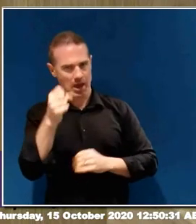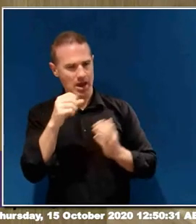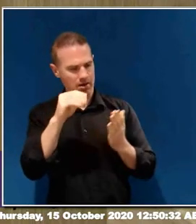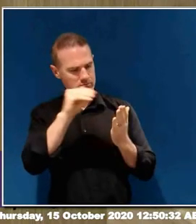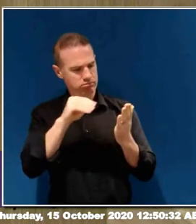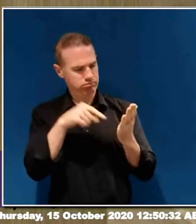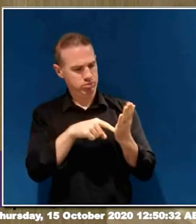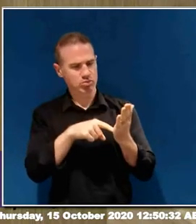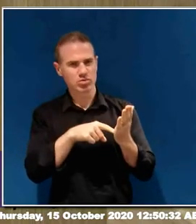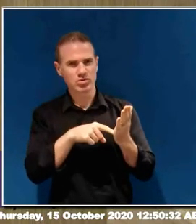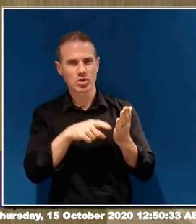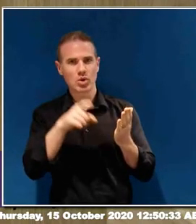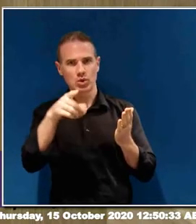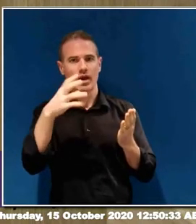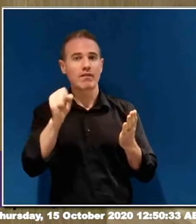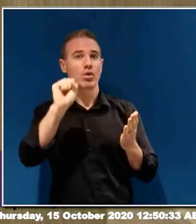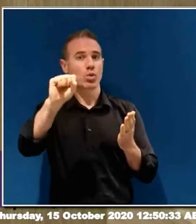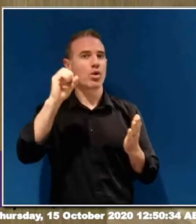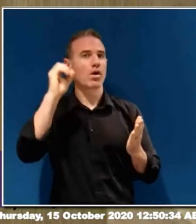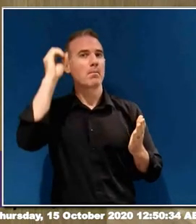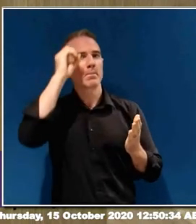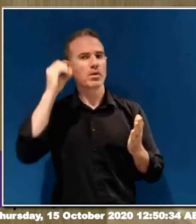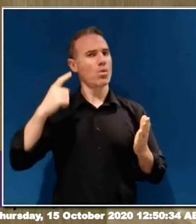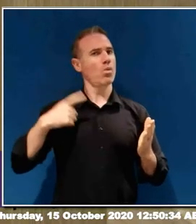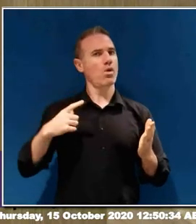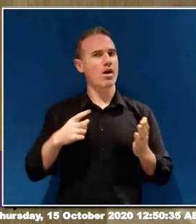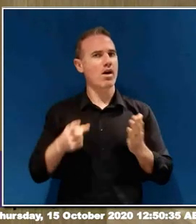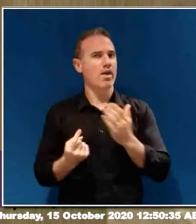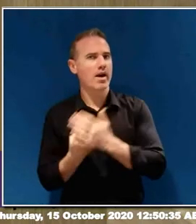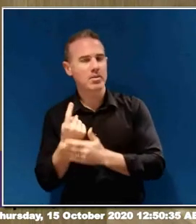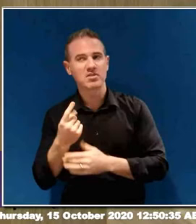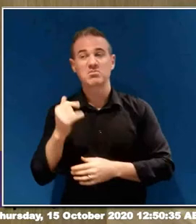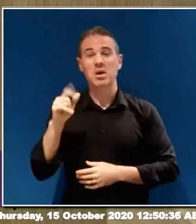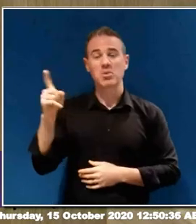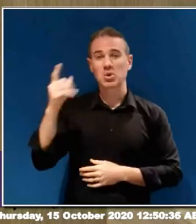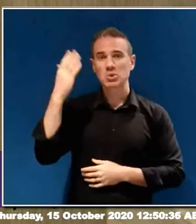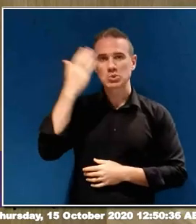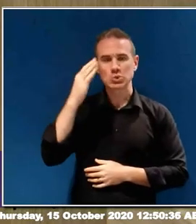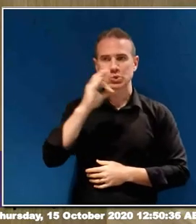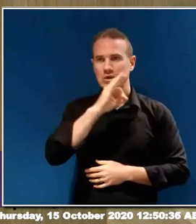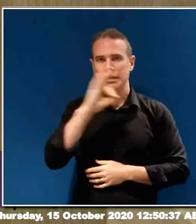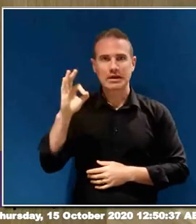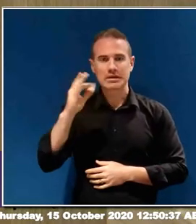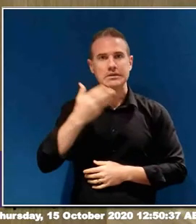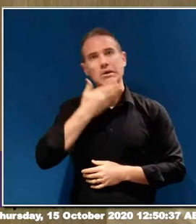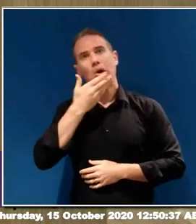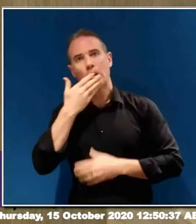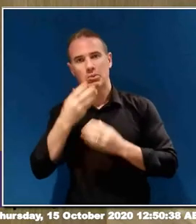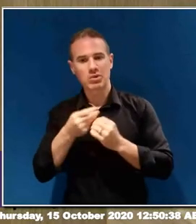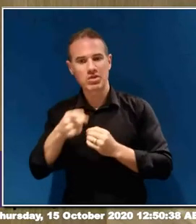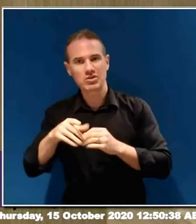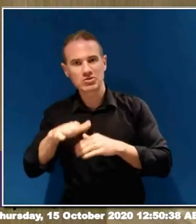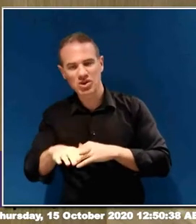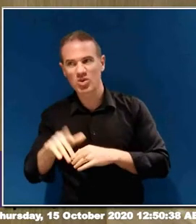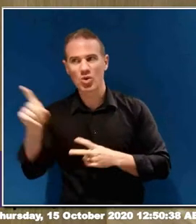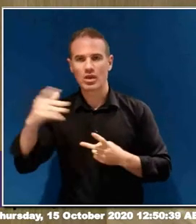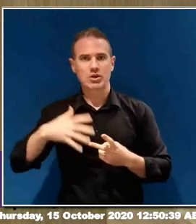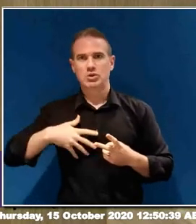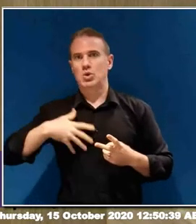School might not be coping, school might not want to commit additional support, or school might not know how to do it. Correct.